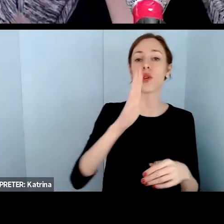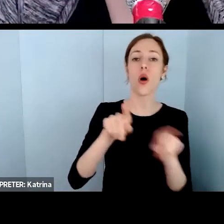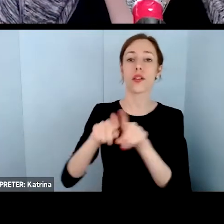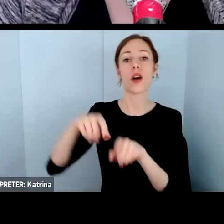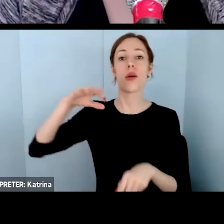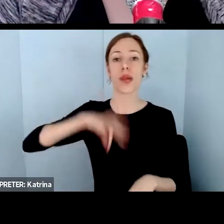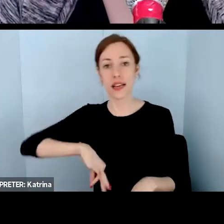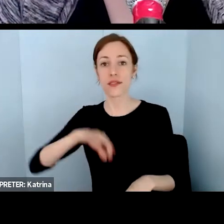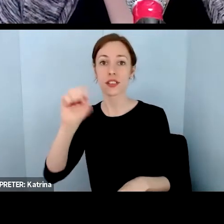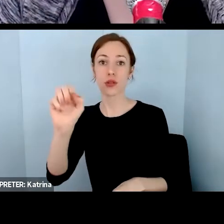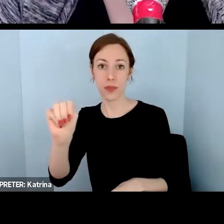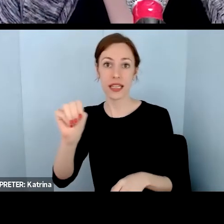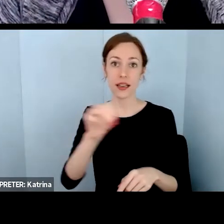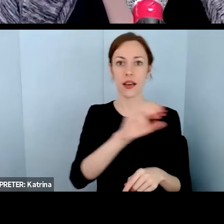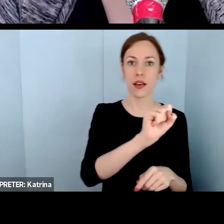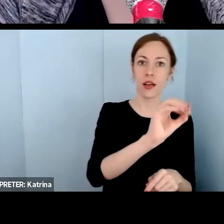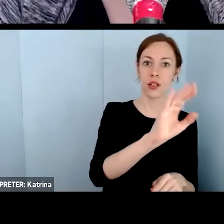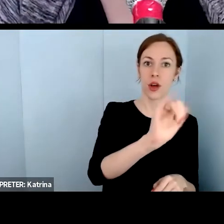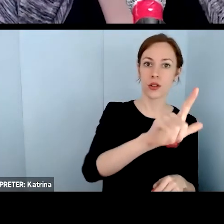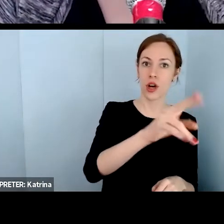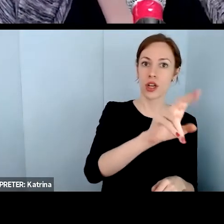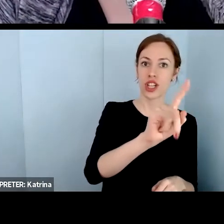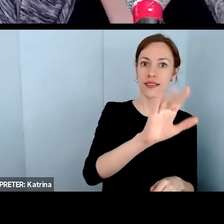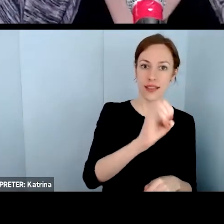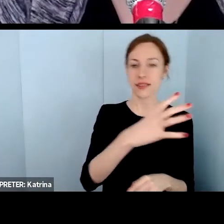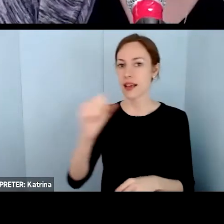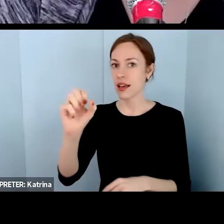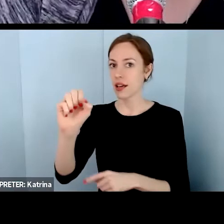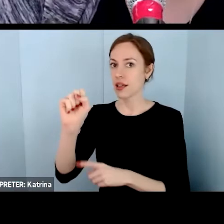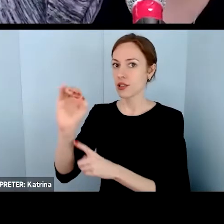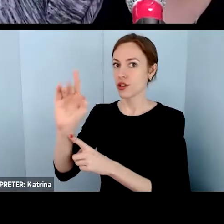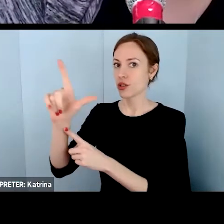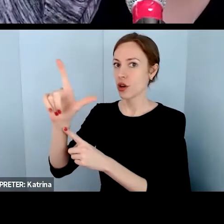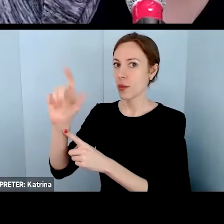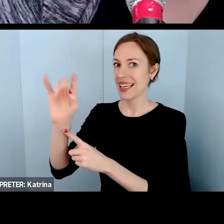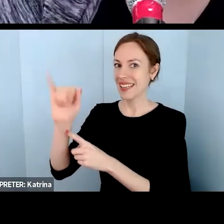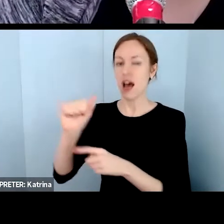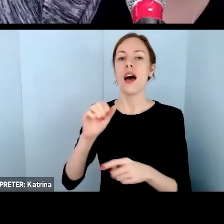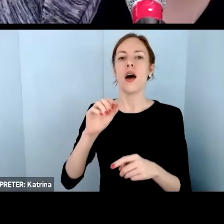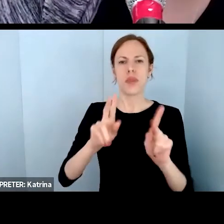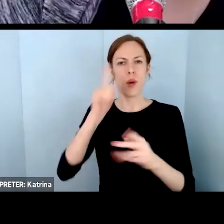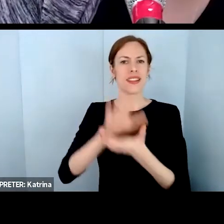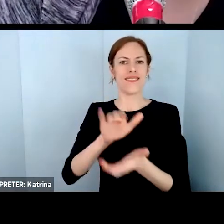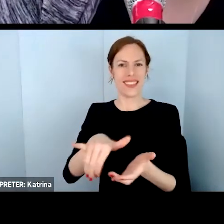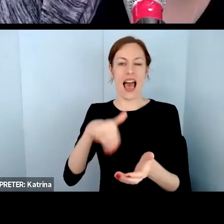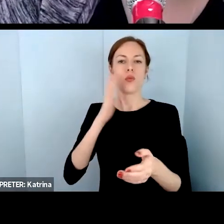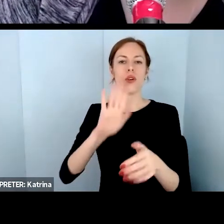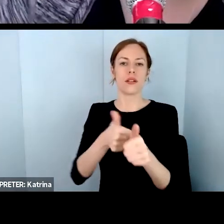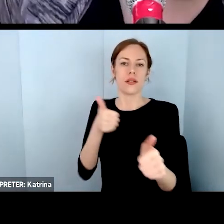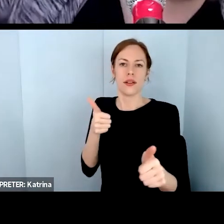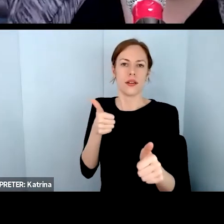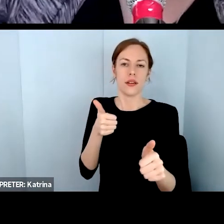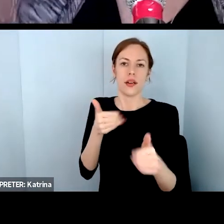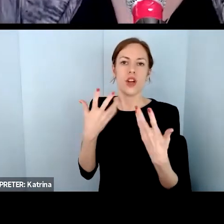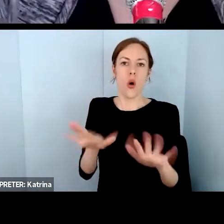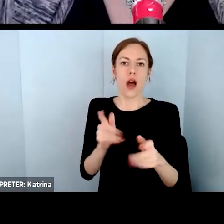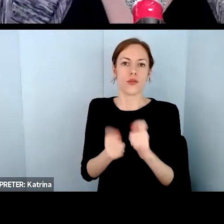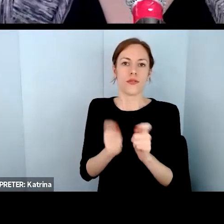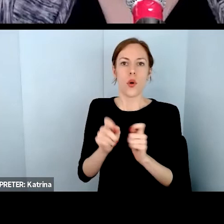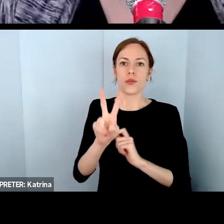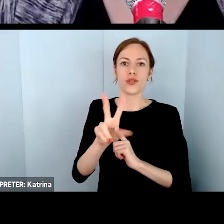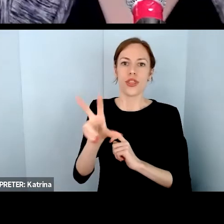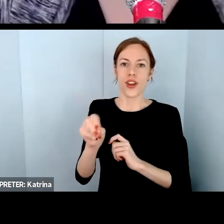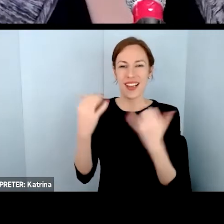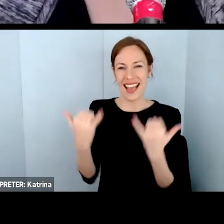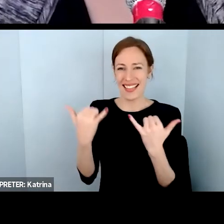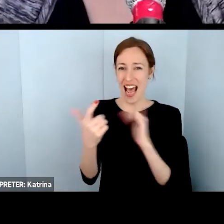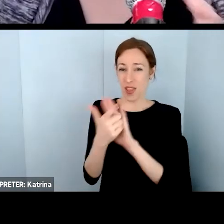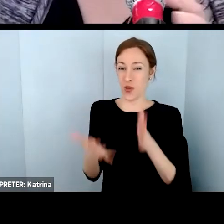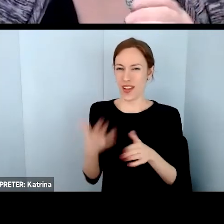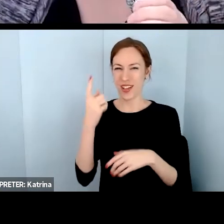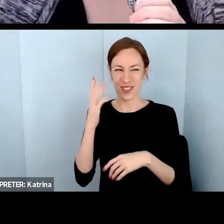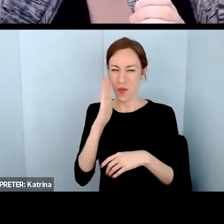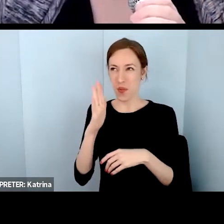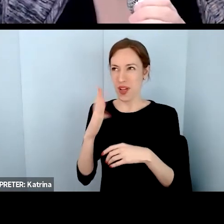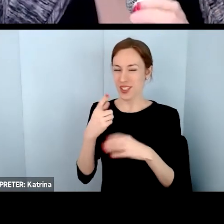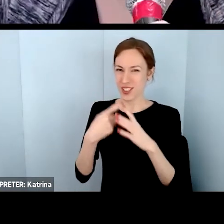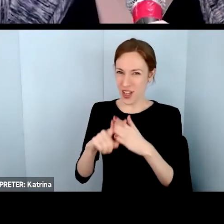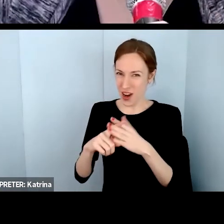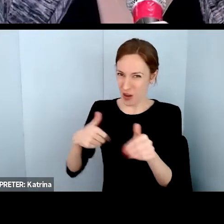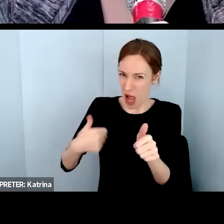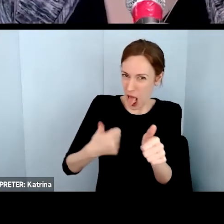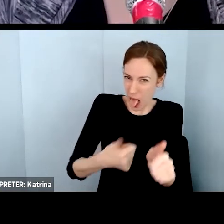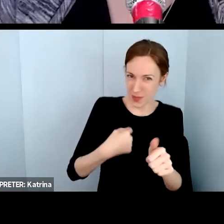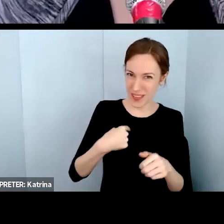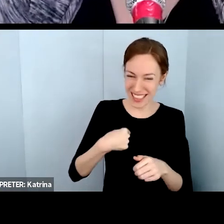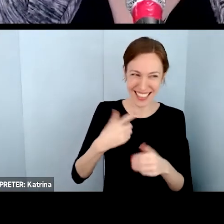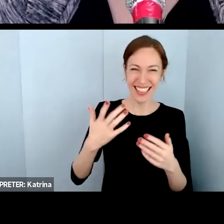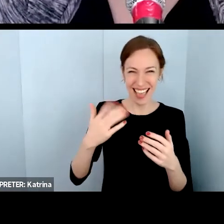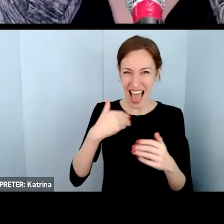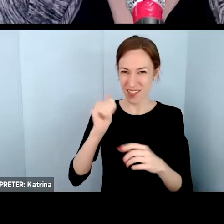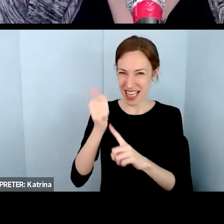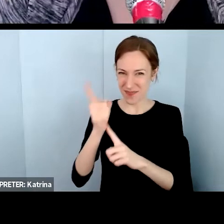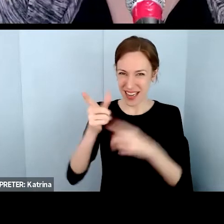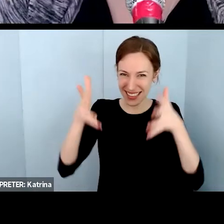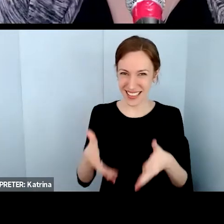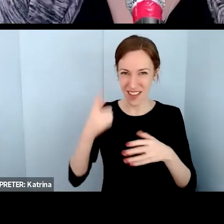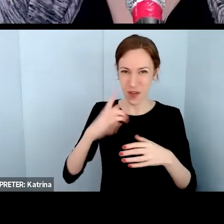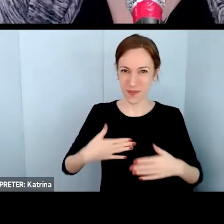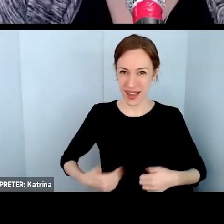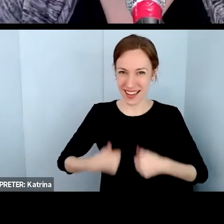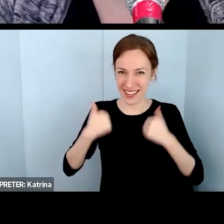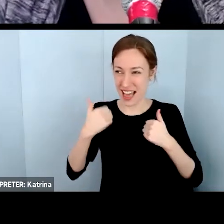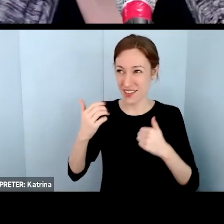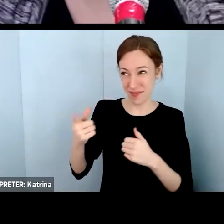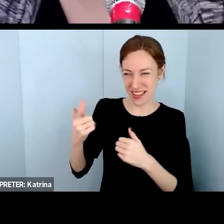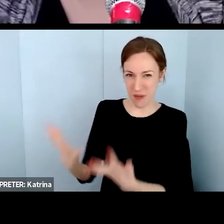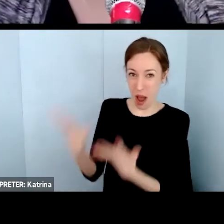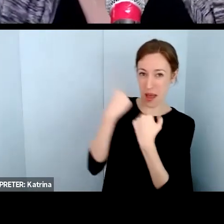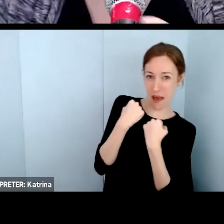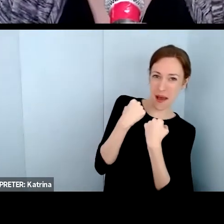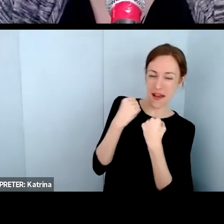kind of reform around section 230 which now that I've said it the free speech lawyers are going to descend like the hounds of hell on my house and so I only have 10 minutes to live, which is really unfortunate, But I say that just because there's also